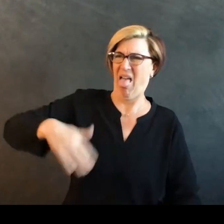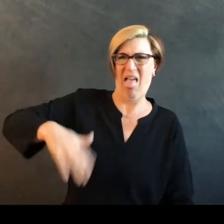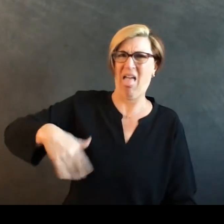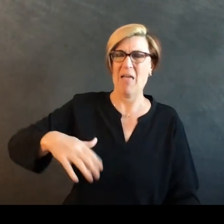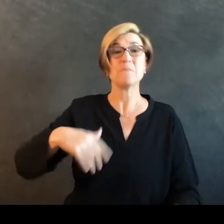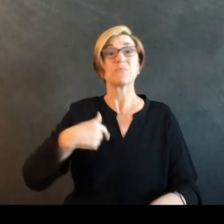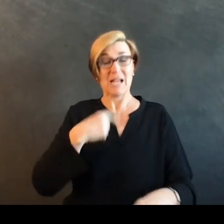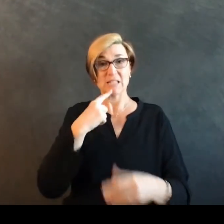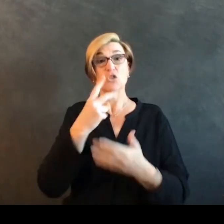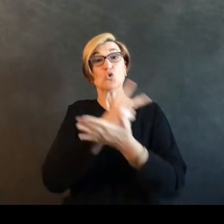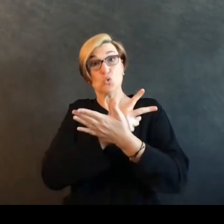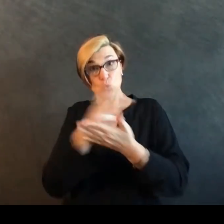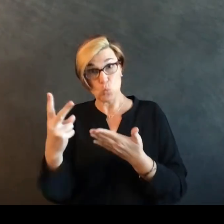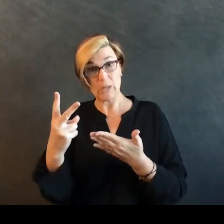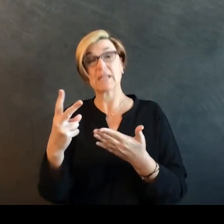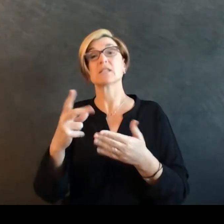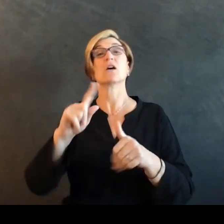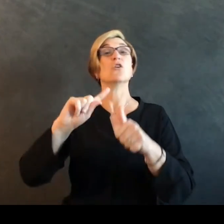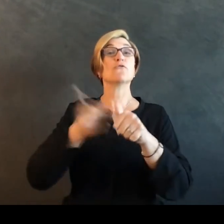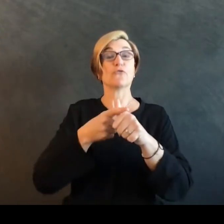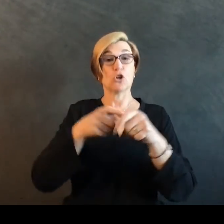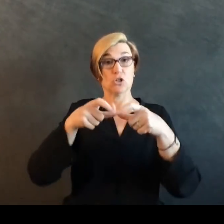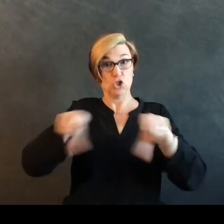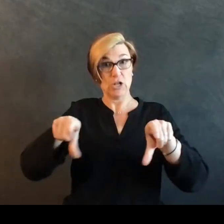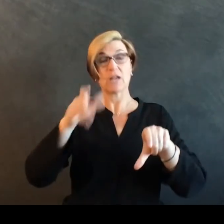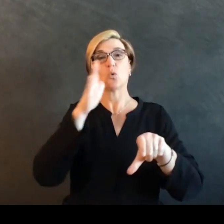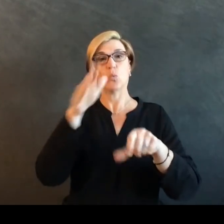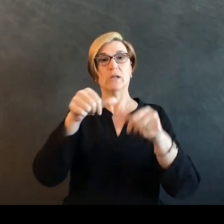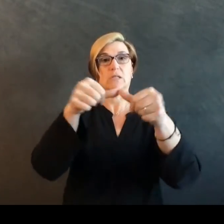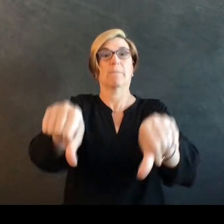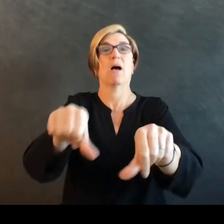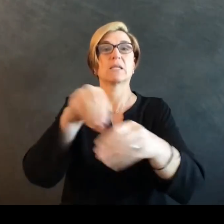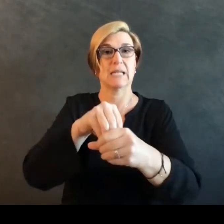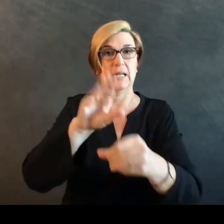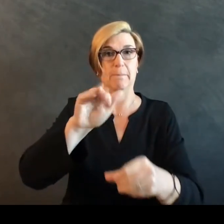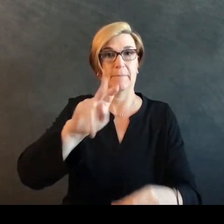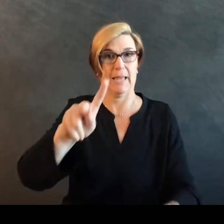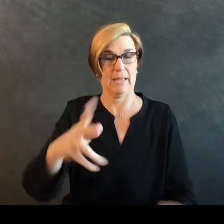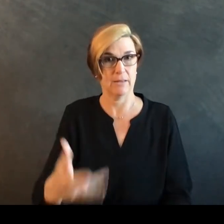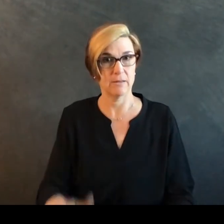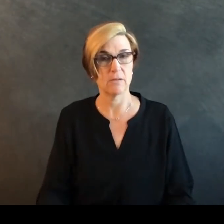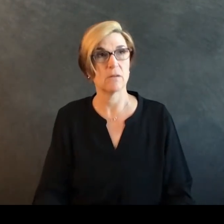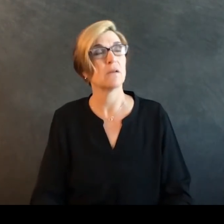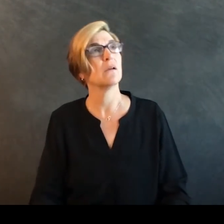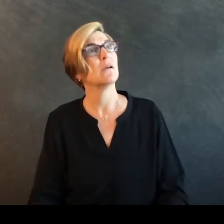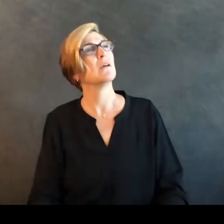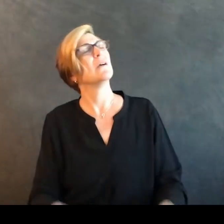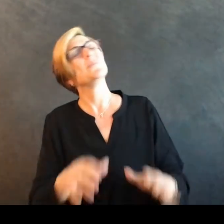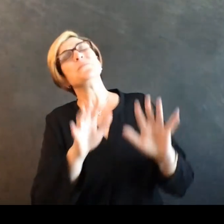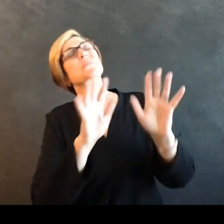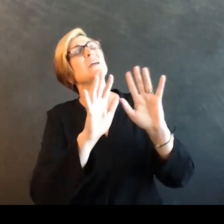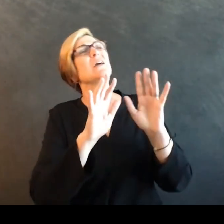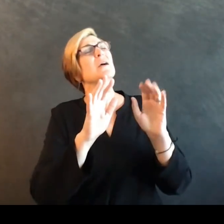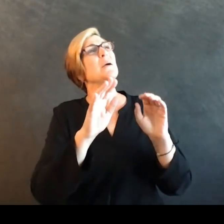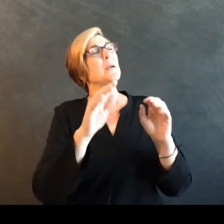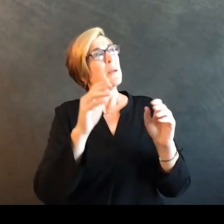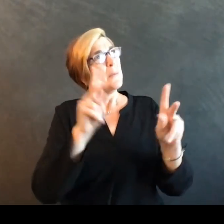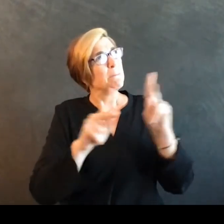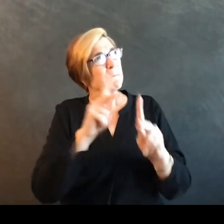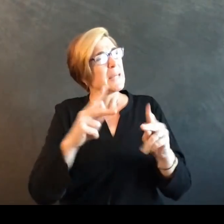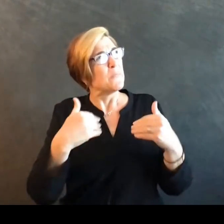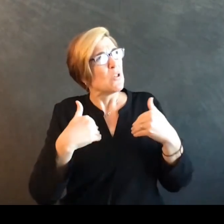first money won't be in people's deposit like those will go up pretty quickly the